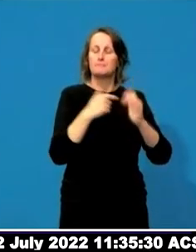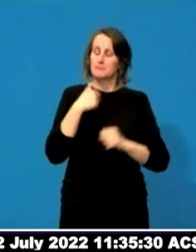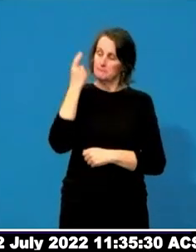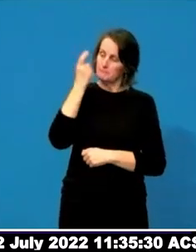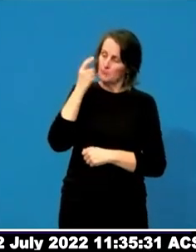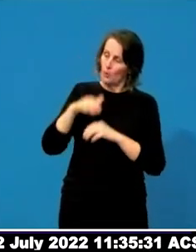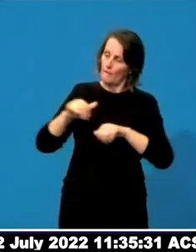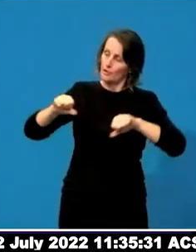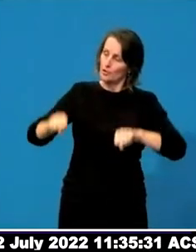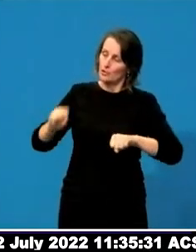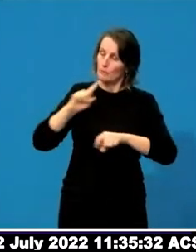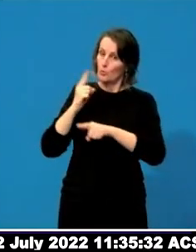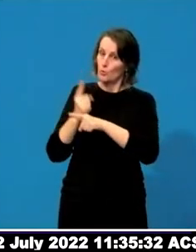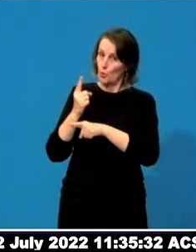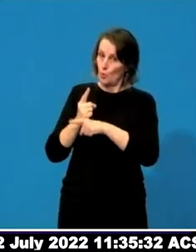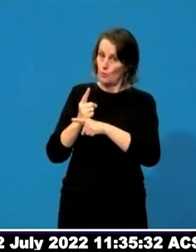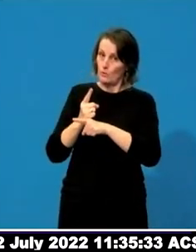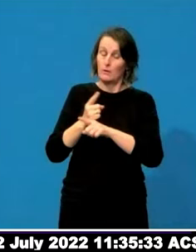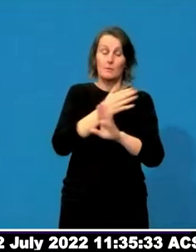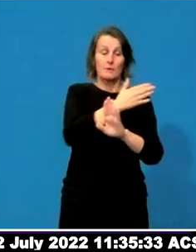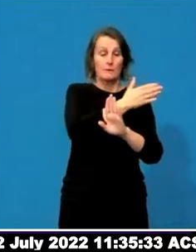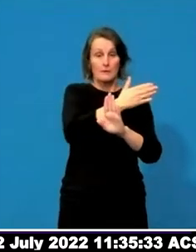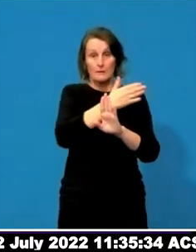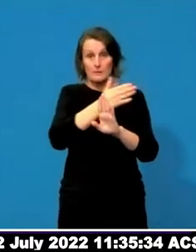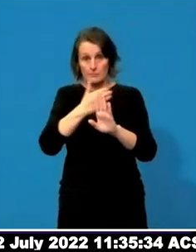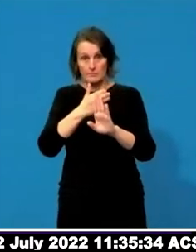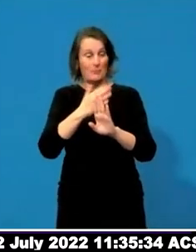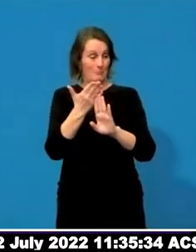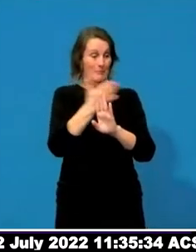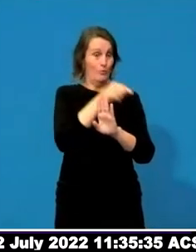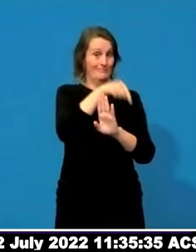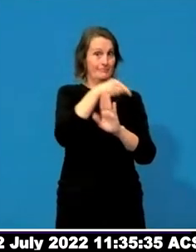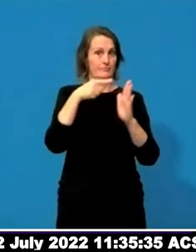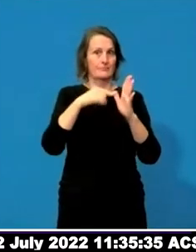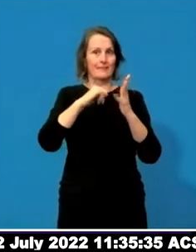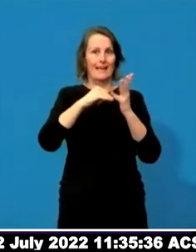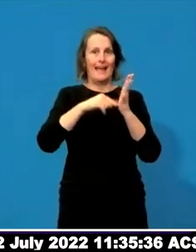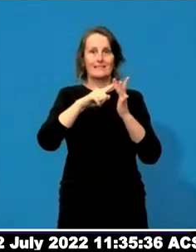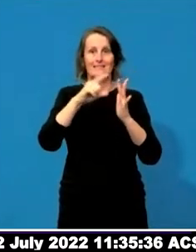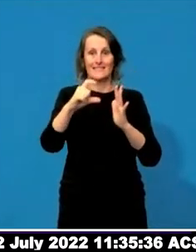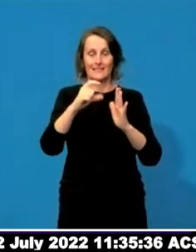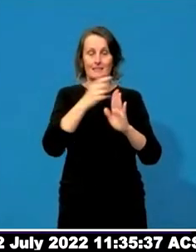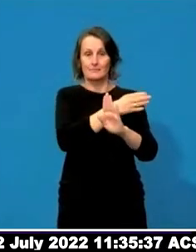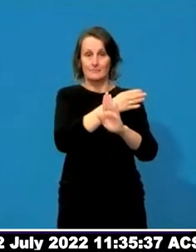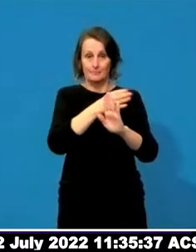in this post-period of ATSIC and the First Peoples Congress, is that,